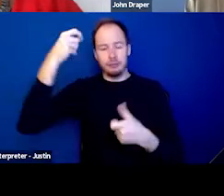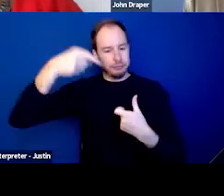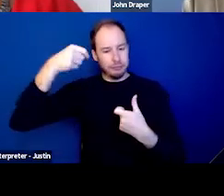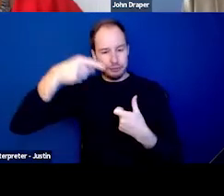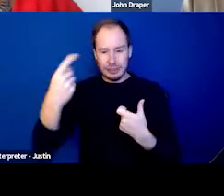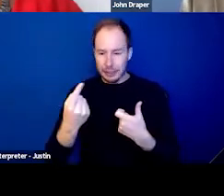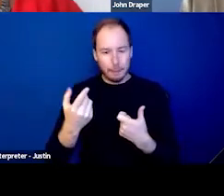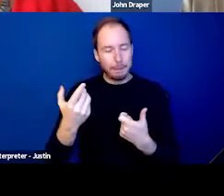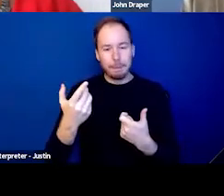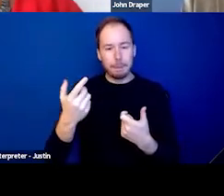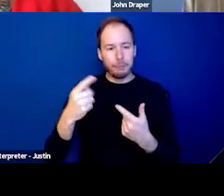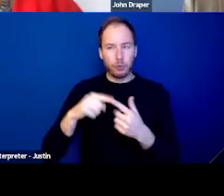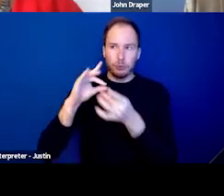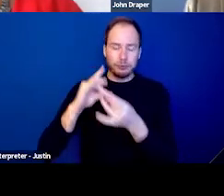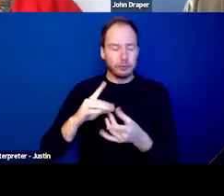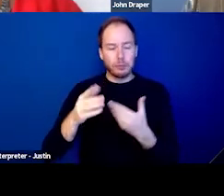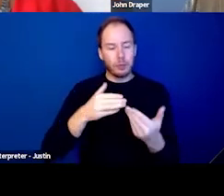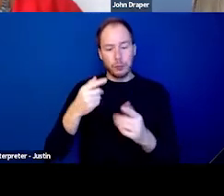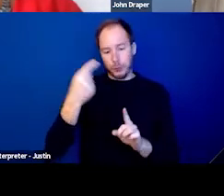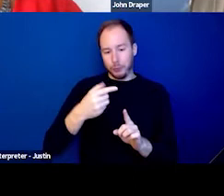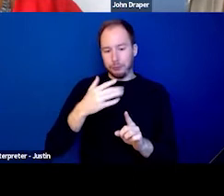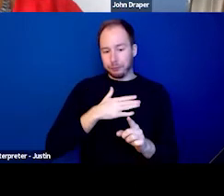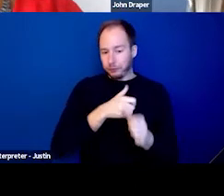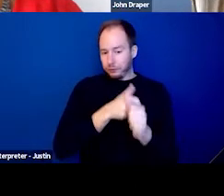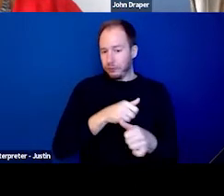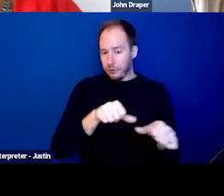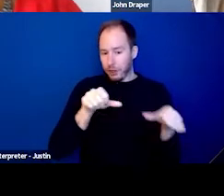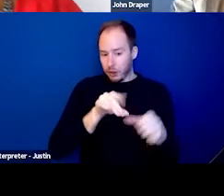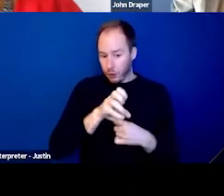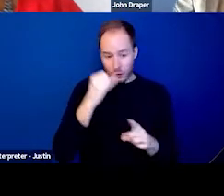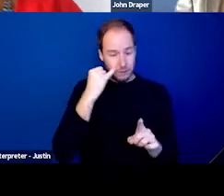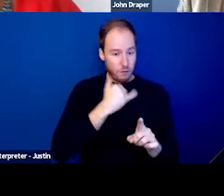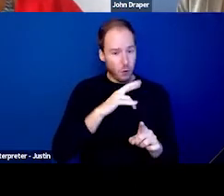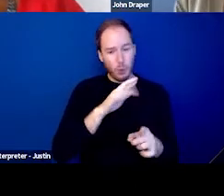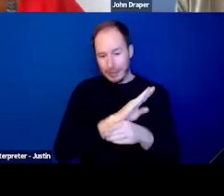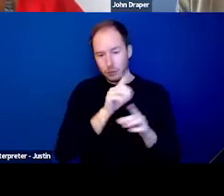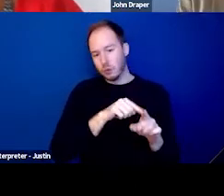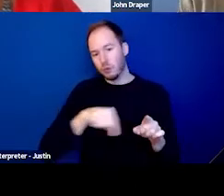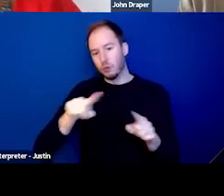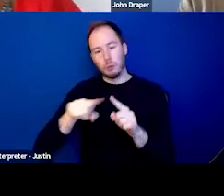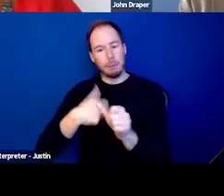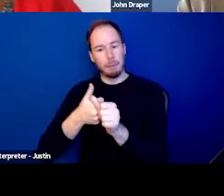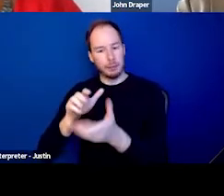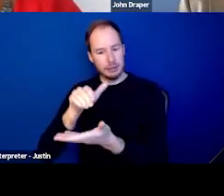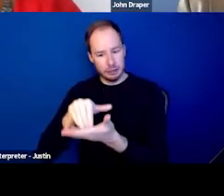but in the meantime we route by area code. And if that center's busy rolls over to a backup center. You're also gonna get an automated greeting